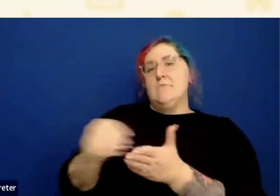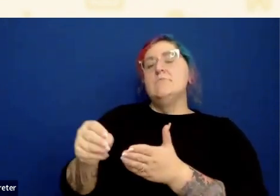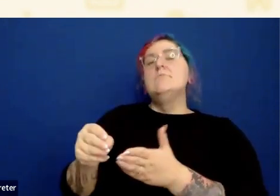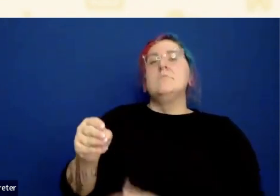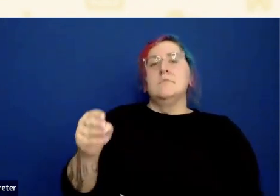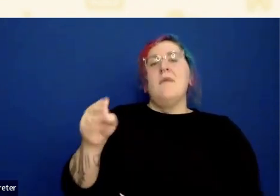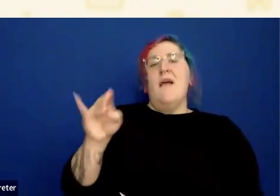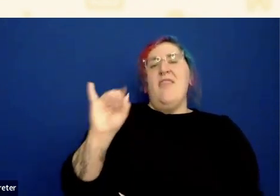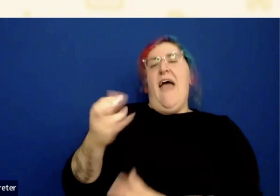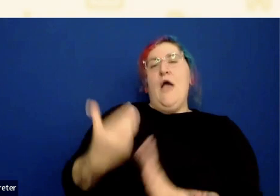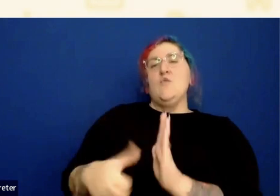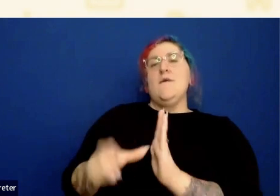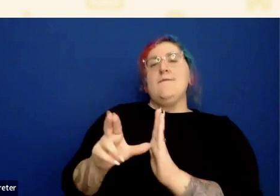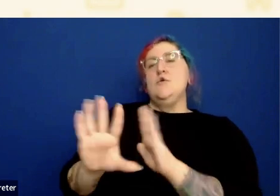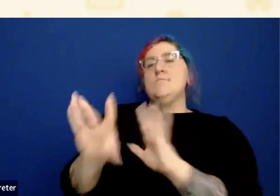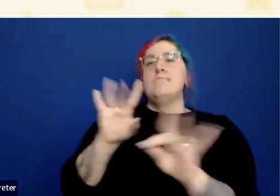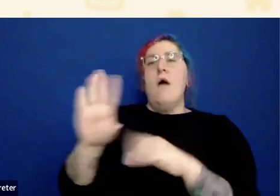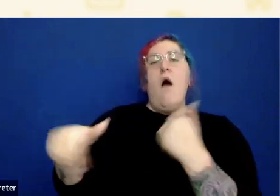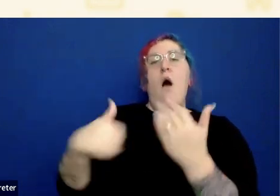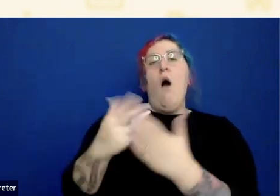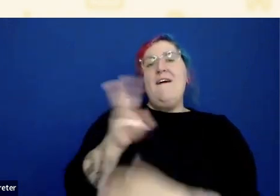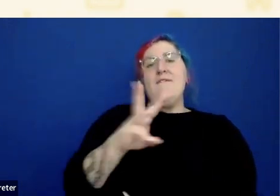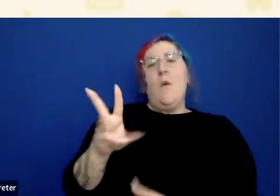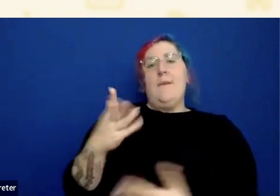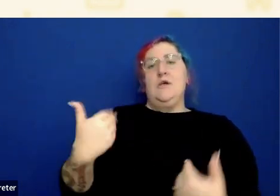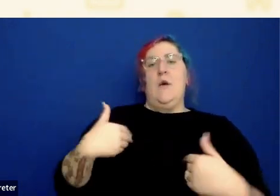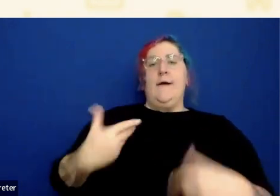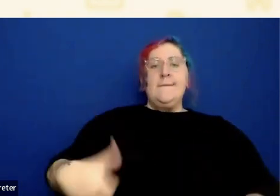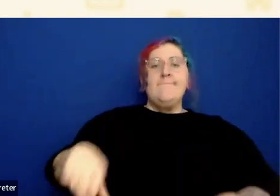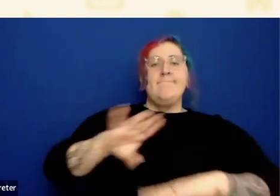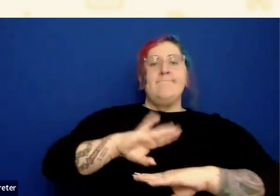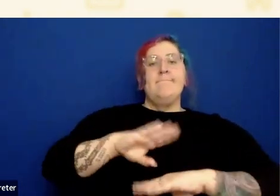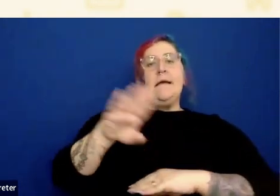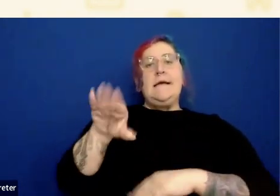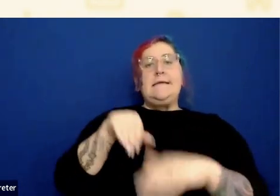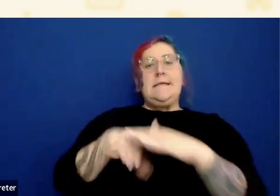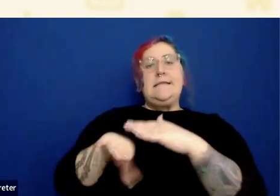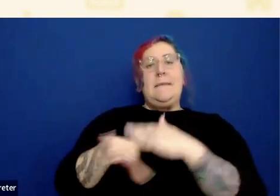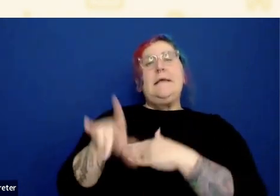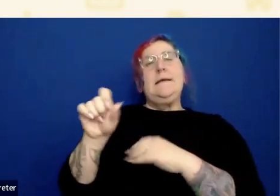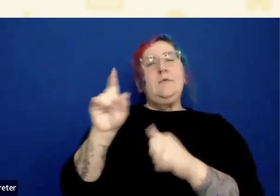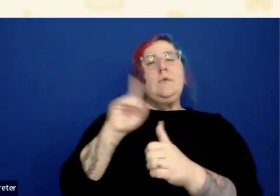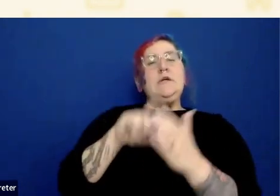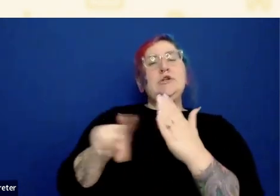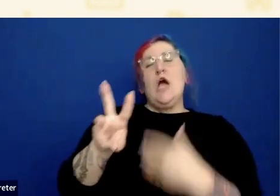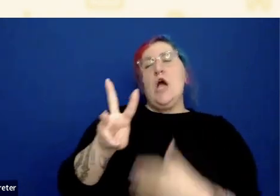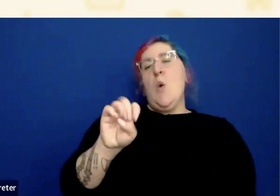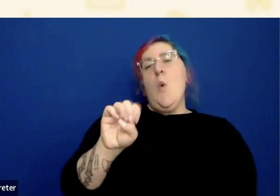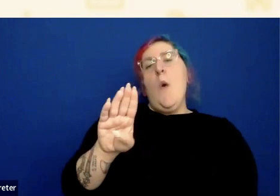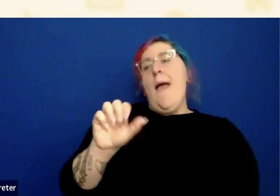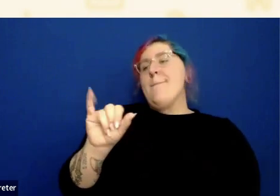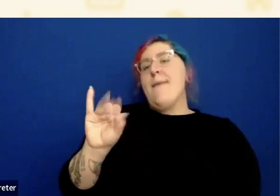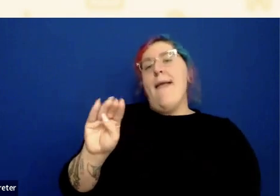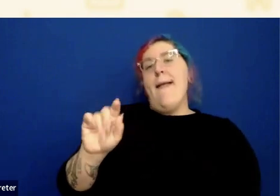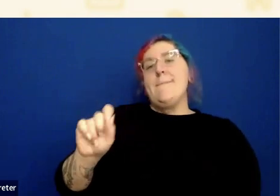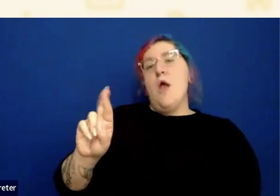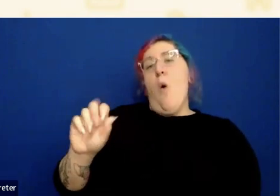It can be found at WebAIM.org/projects/million.